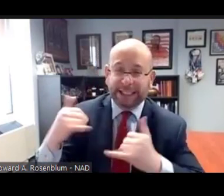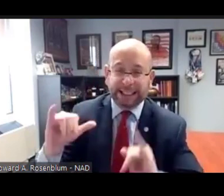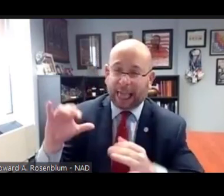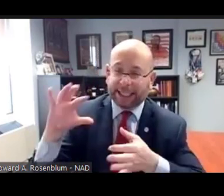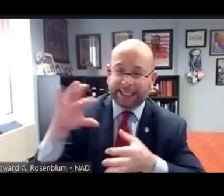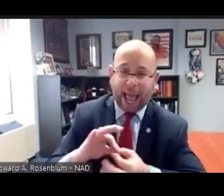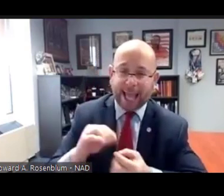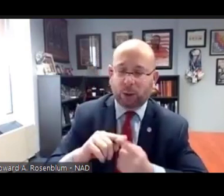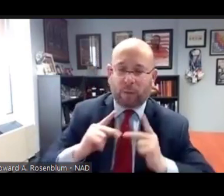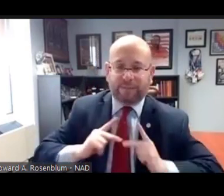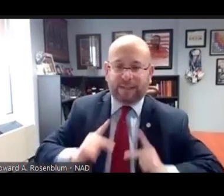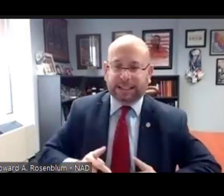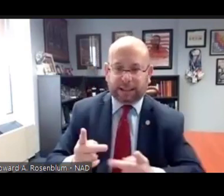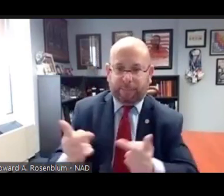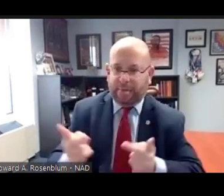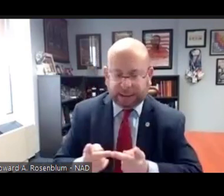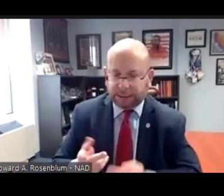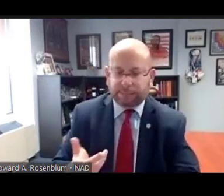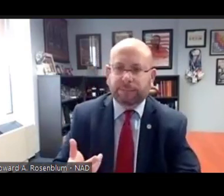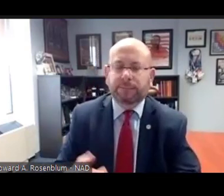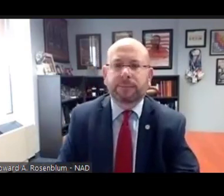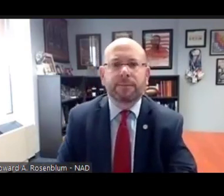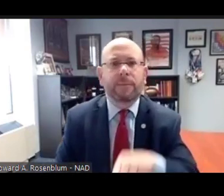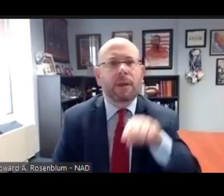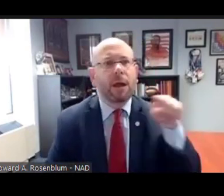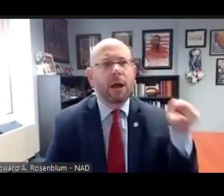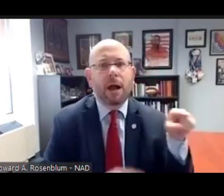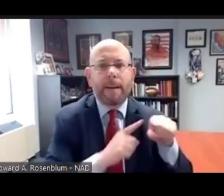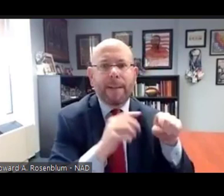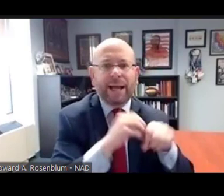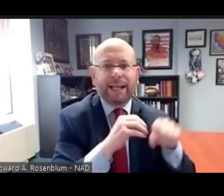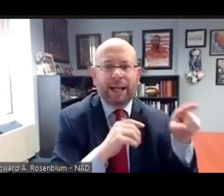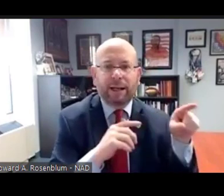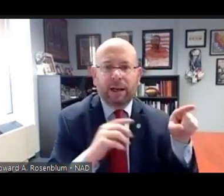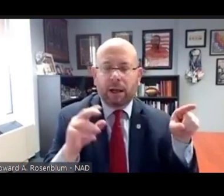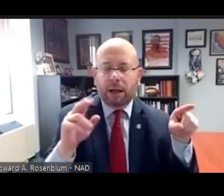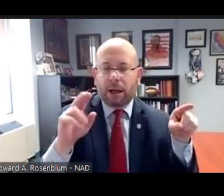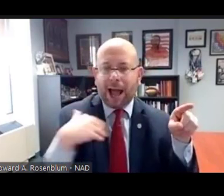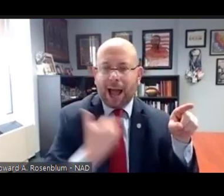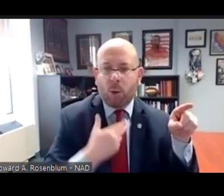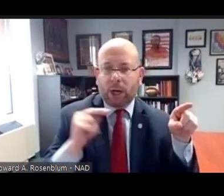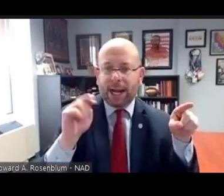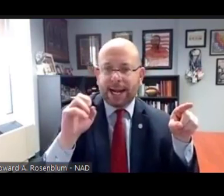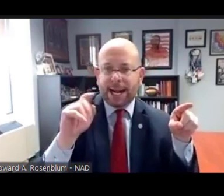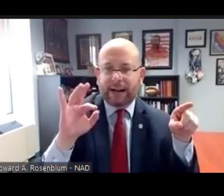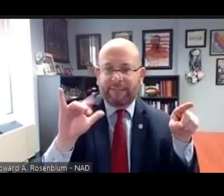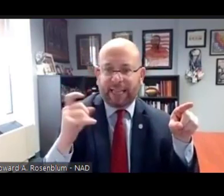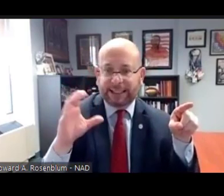And that should be accessible ‑‑ but, tangible and physical are not necessarily the same thing.